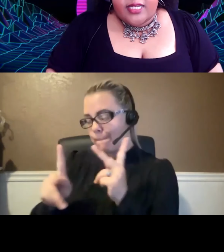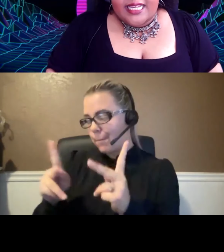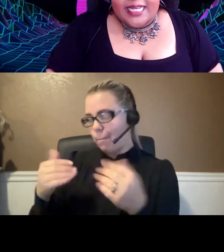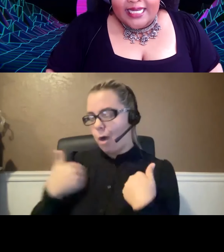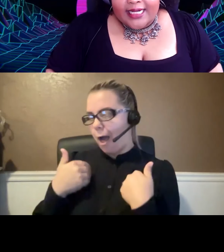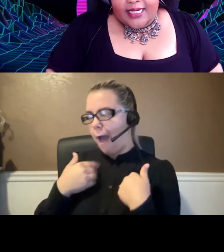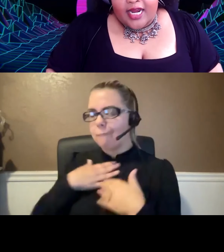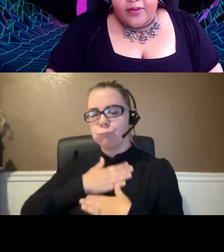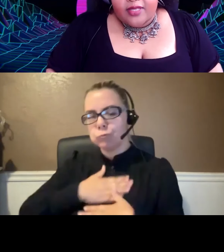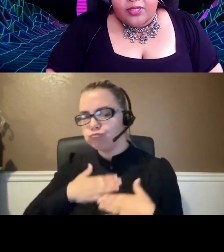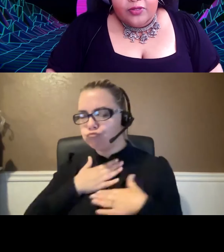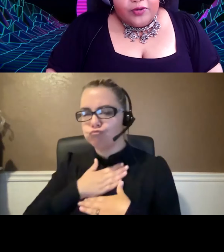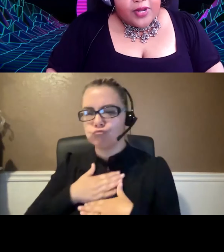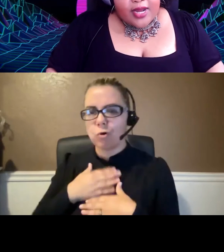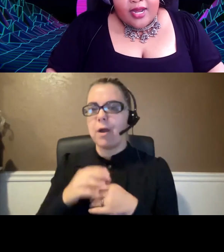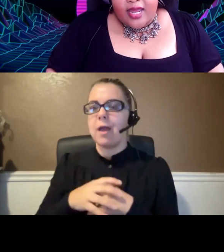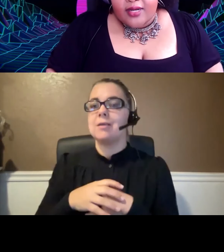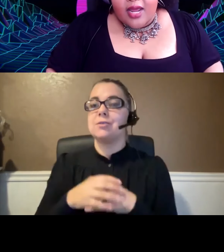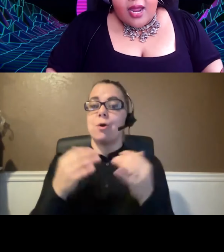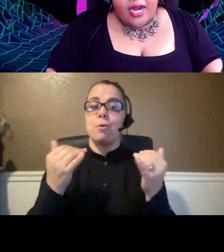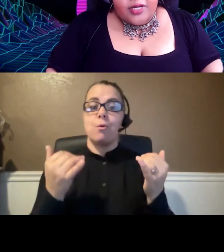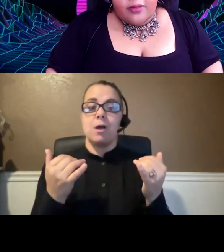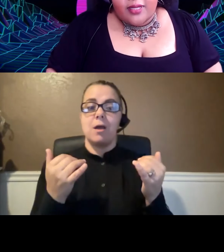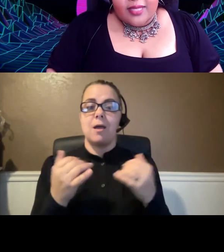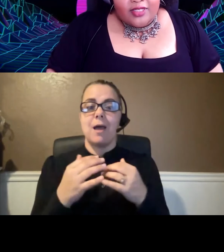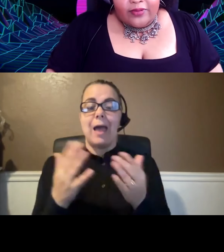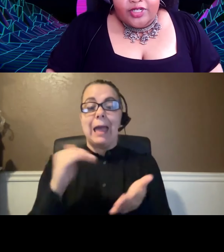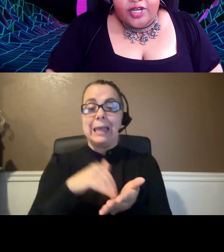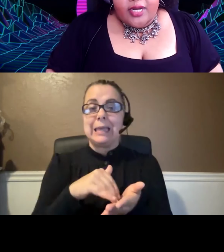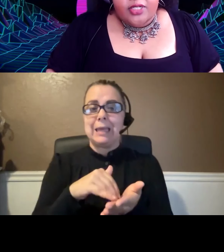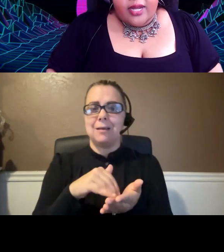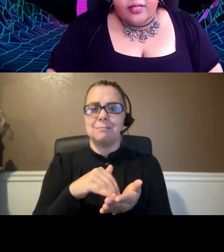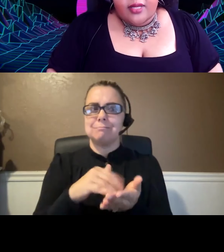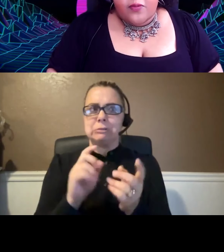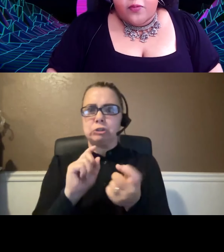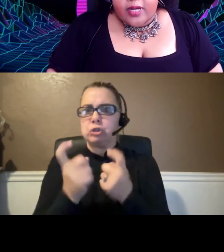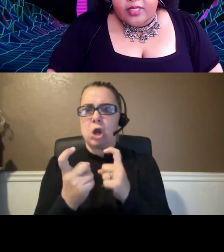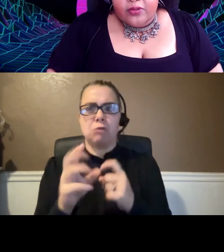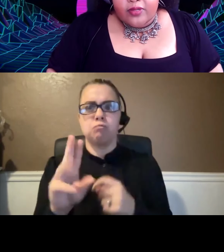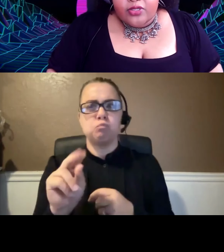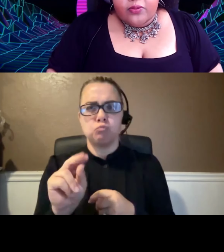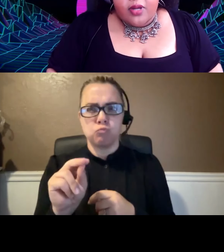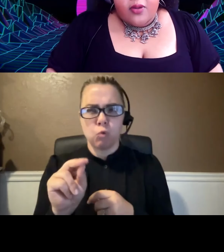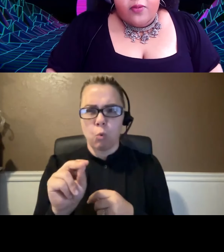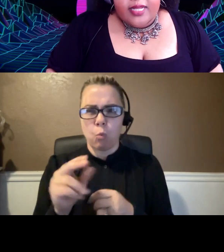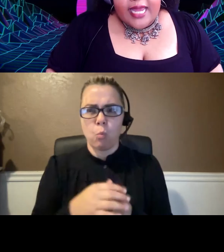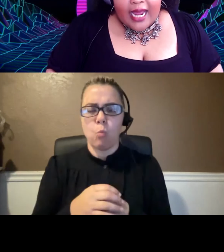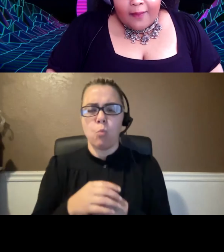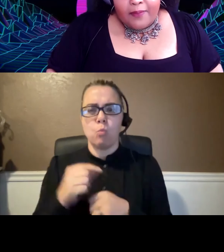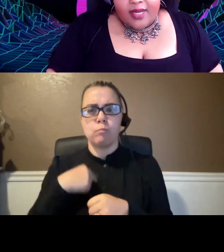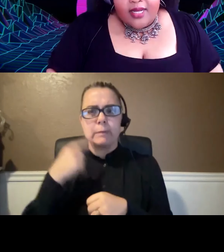to get now is, again, I don't think that is going to change. I think what is going to really happen